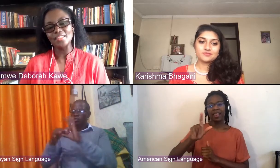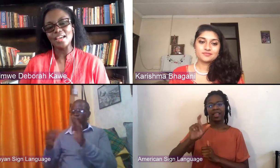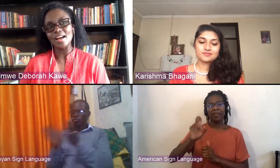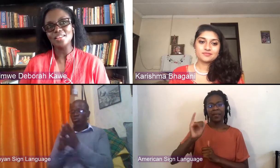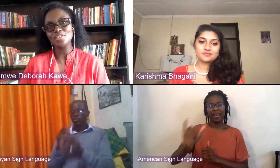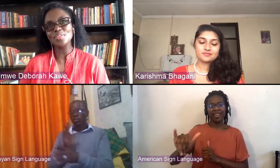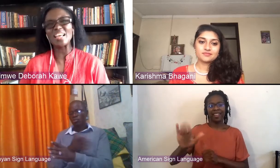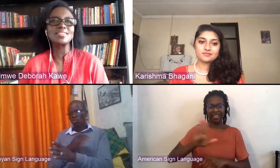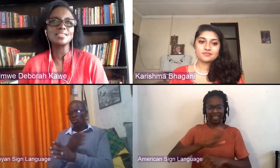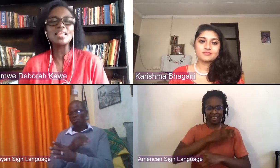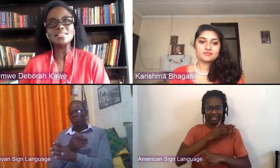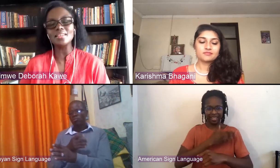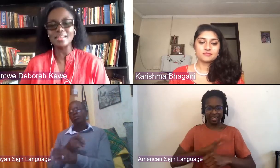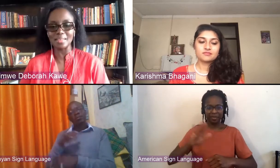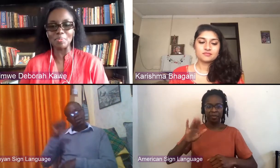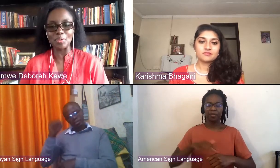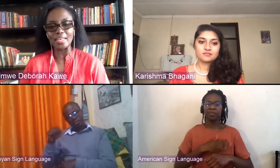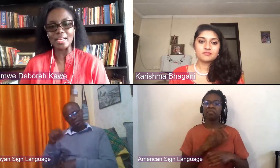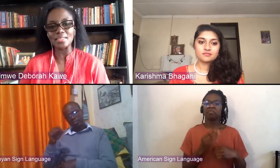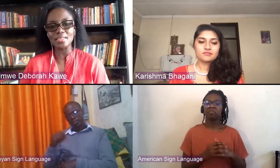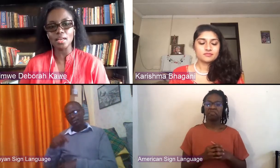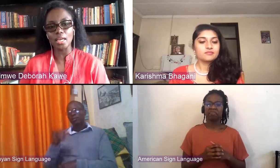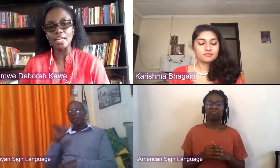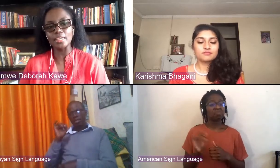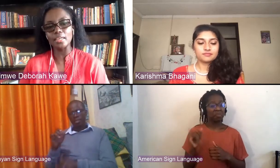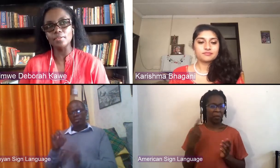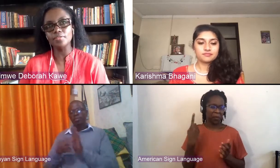Yeah, so that's an example, I guess, that I can give.